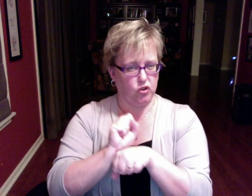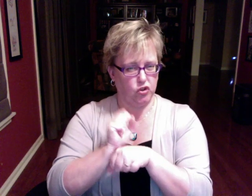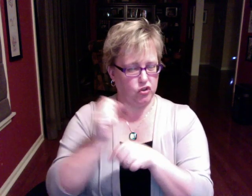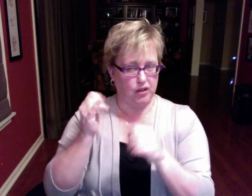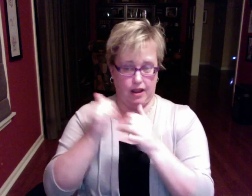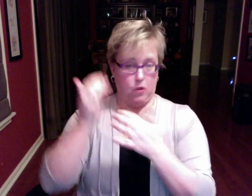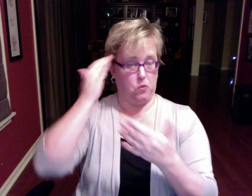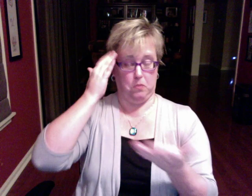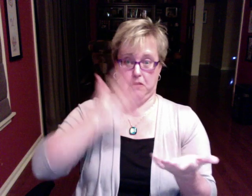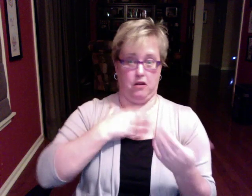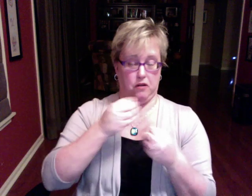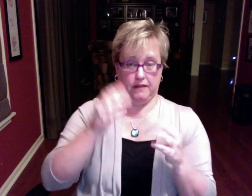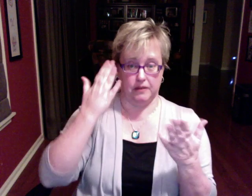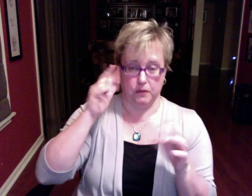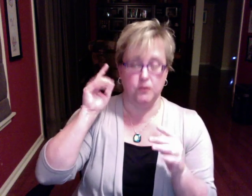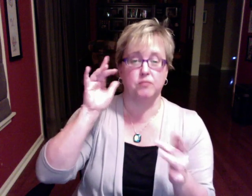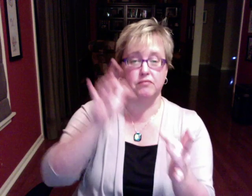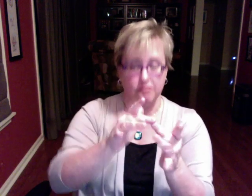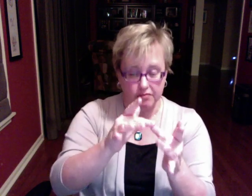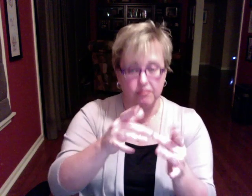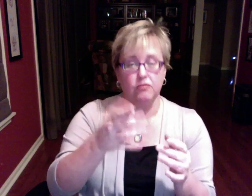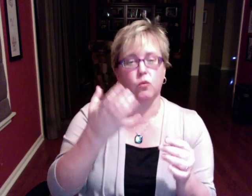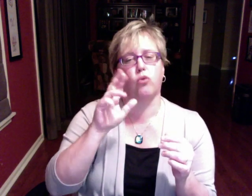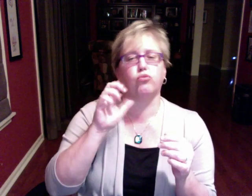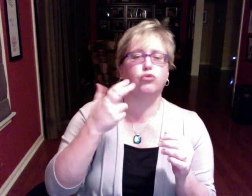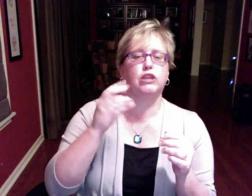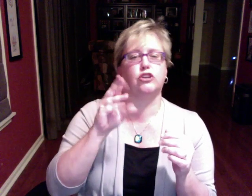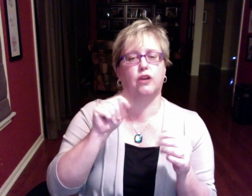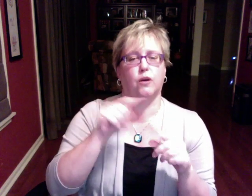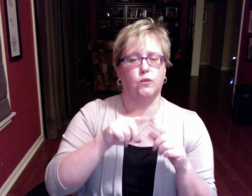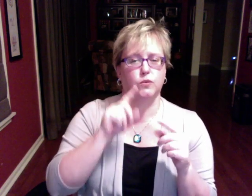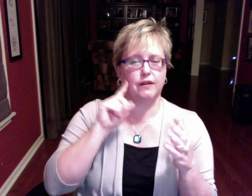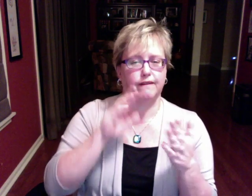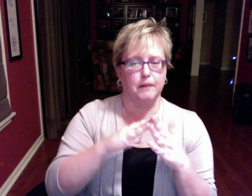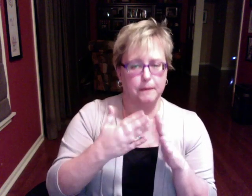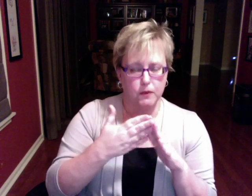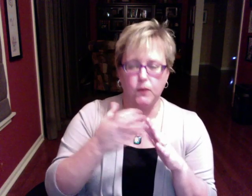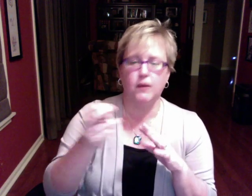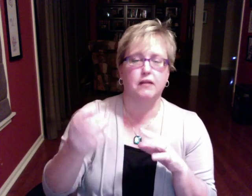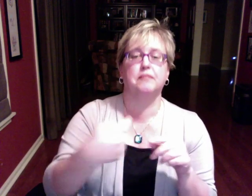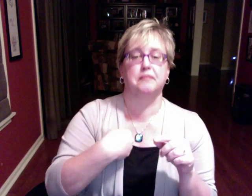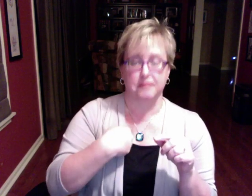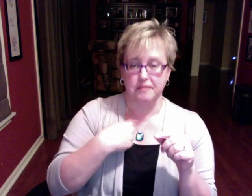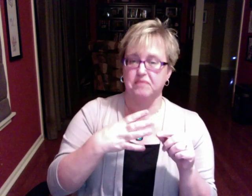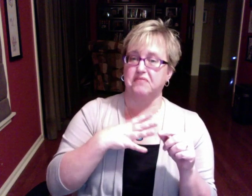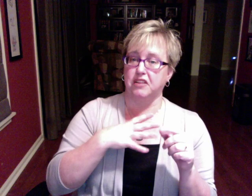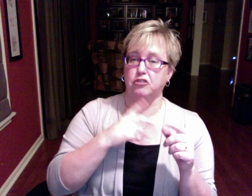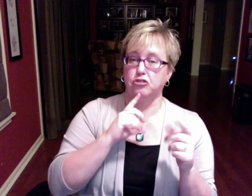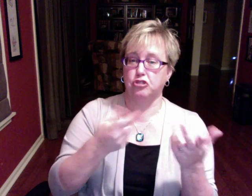How they knew I was there, I don’t know. They wanted to “reach out” to the Deaf community. I told them sure.